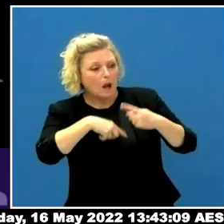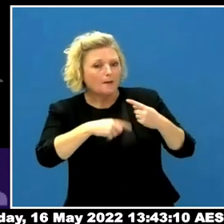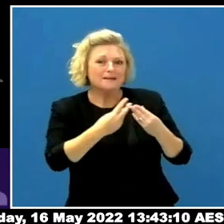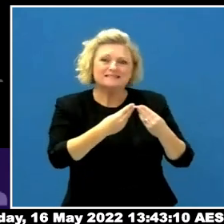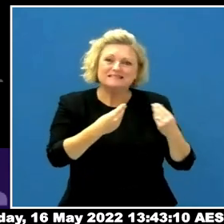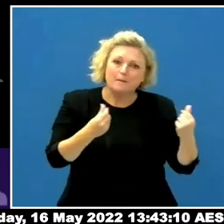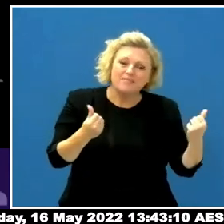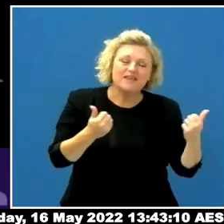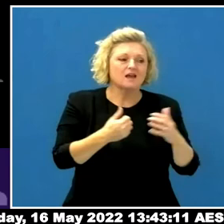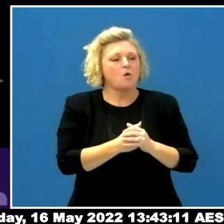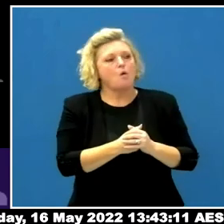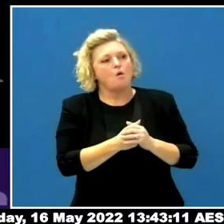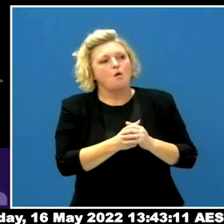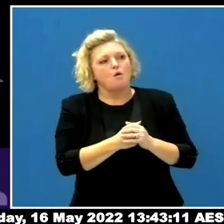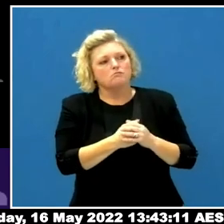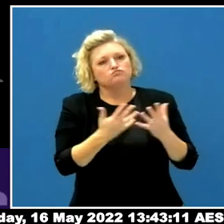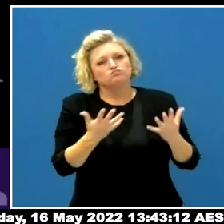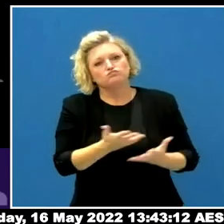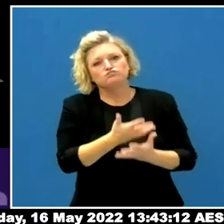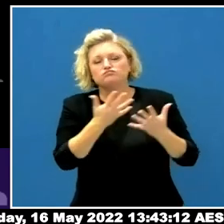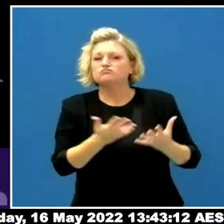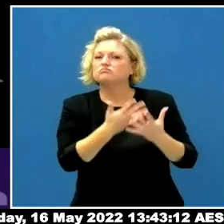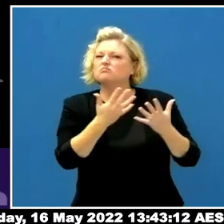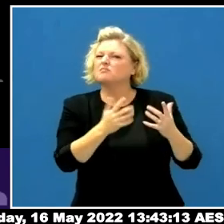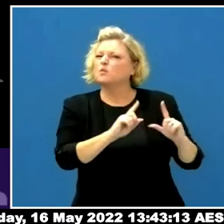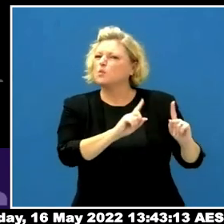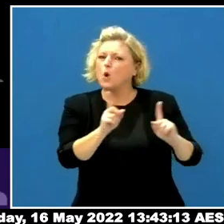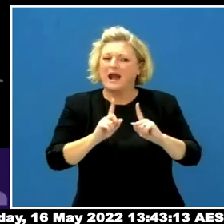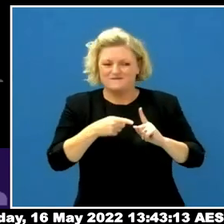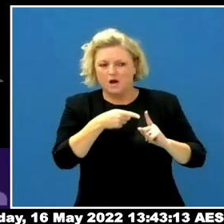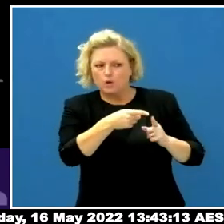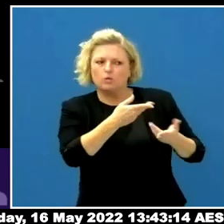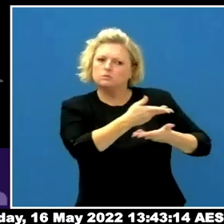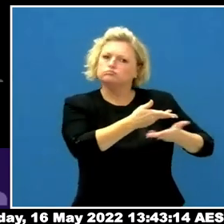stuff like that. MR FOGARTY: But those liaisons weren't structured in any way; they